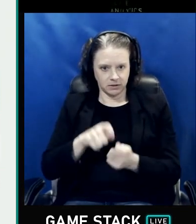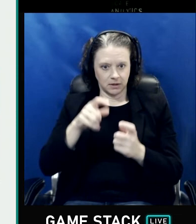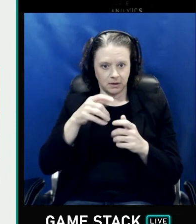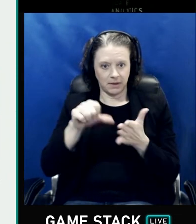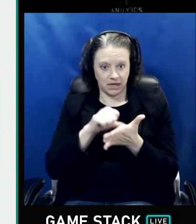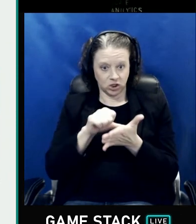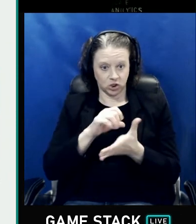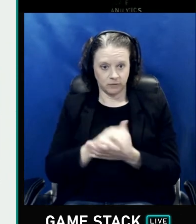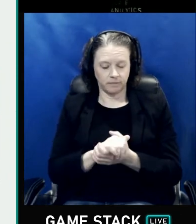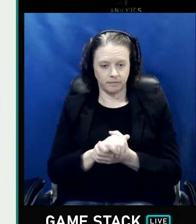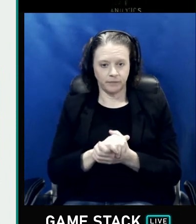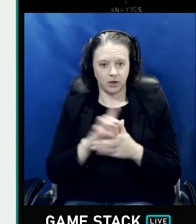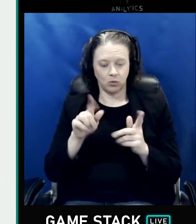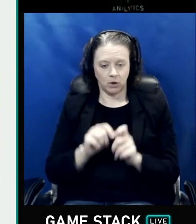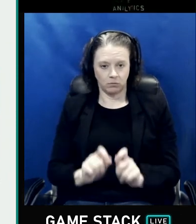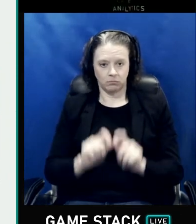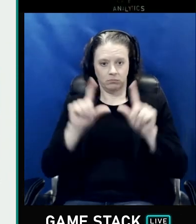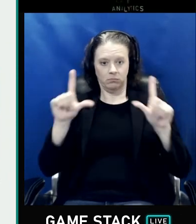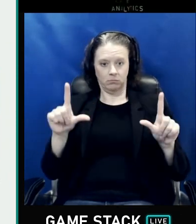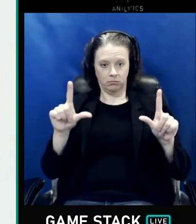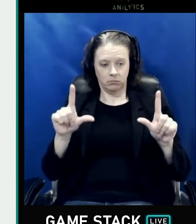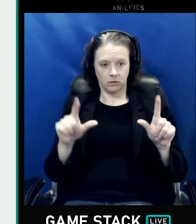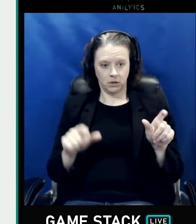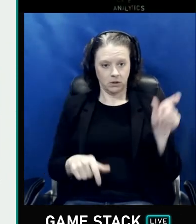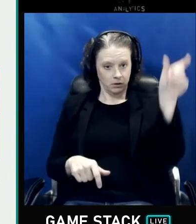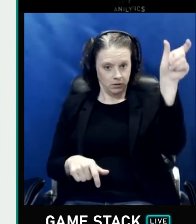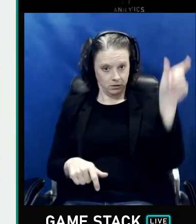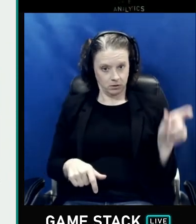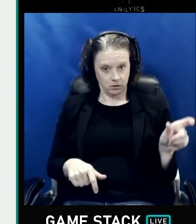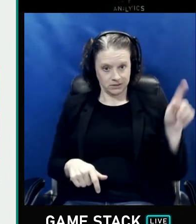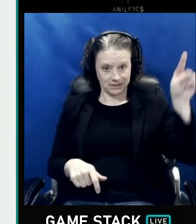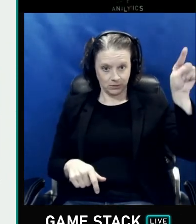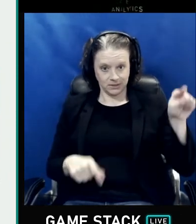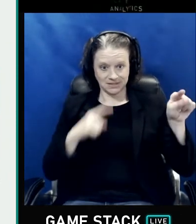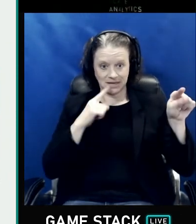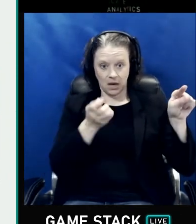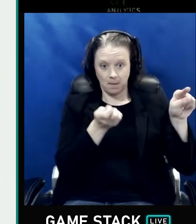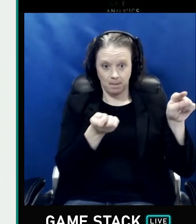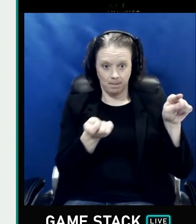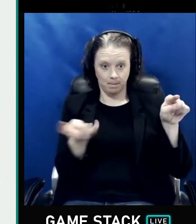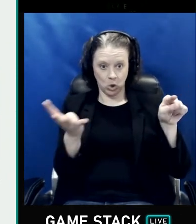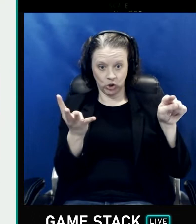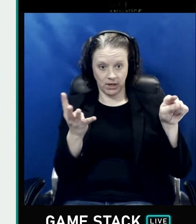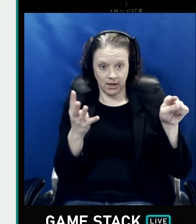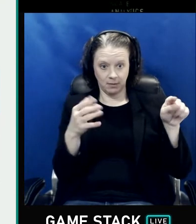Once you're in the Game Details page, you'll see a section for Multiplayer. Click on the Multiplayer section,